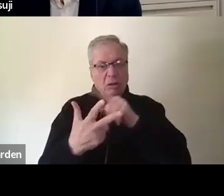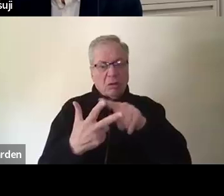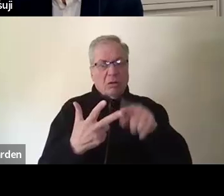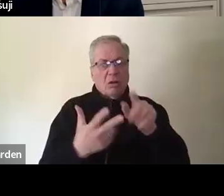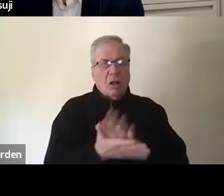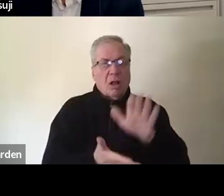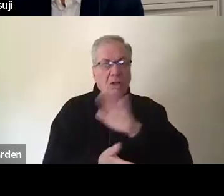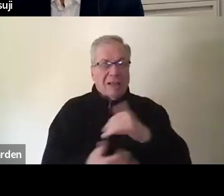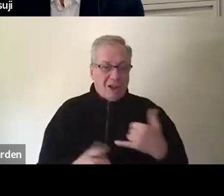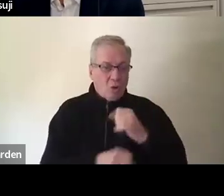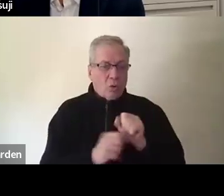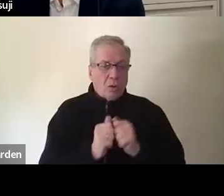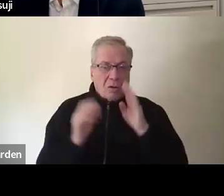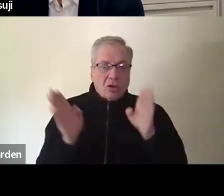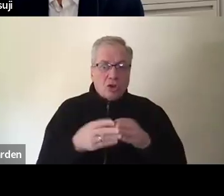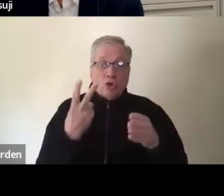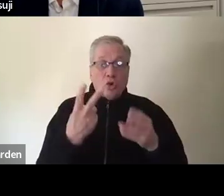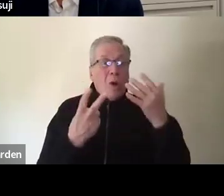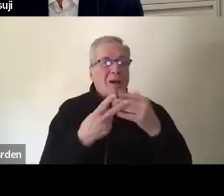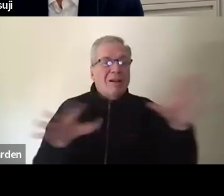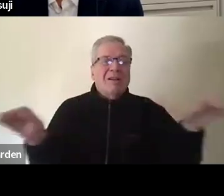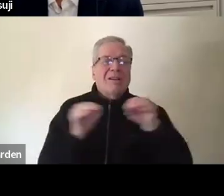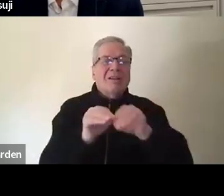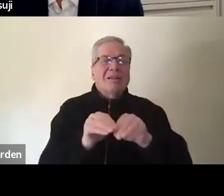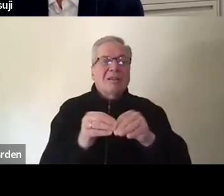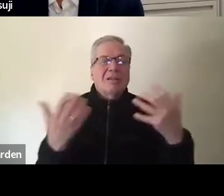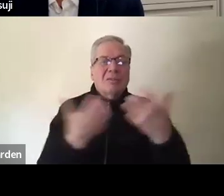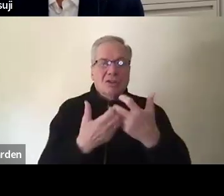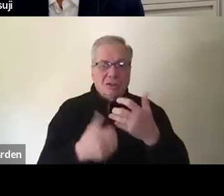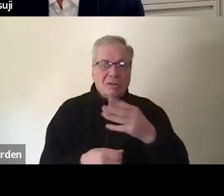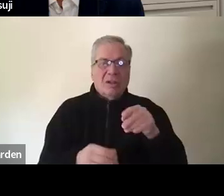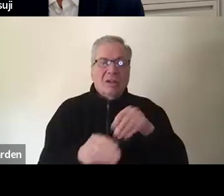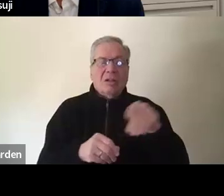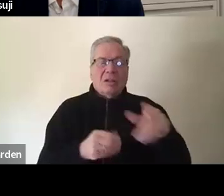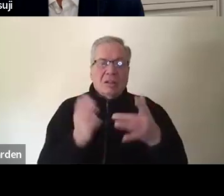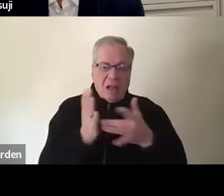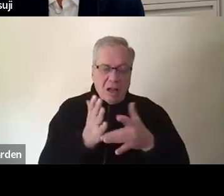are two because we just marched a couple. It was technology, natural science, and engineering.